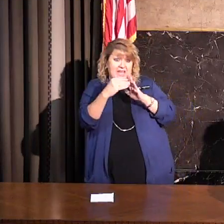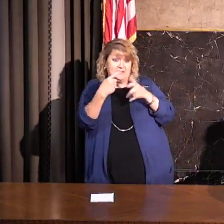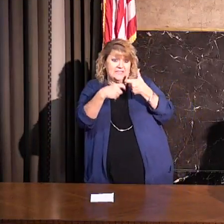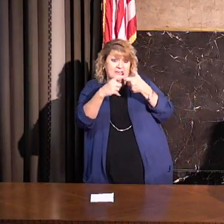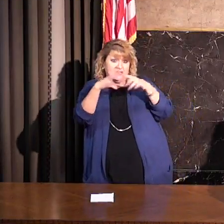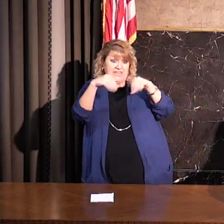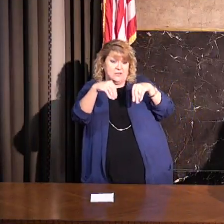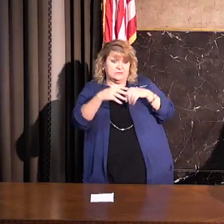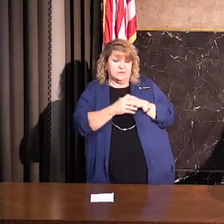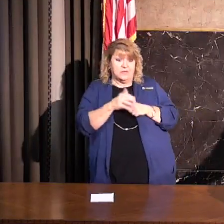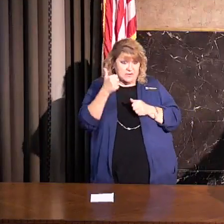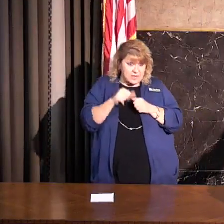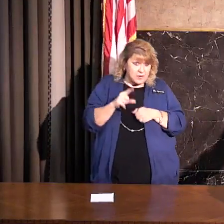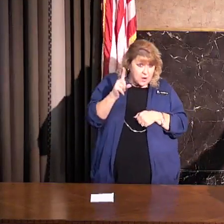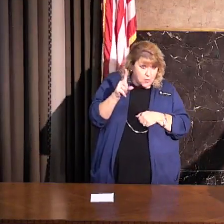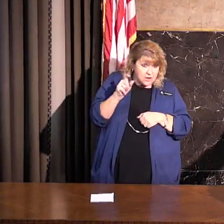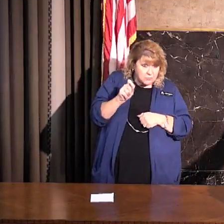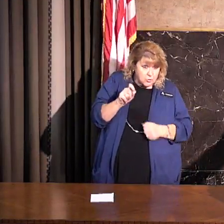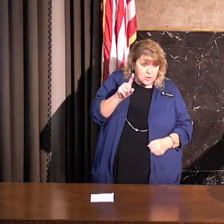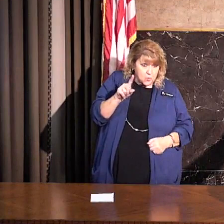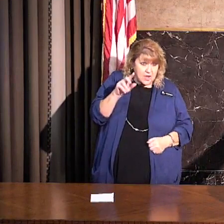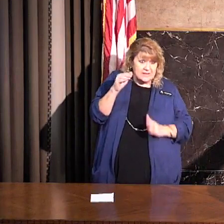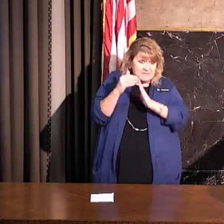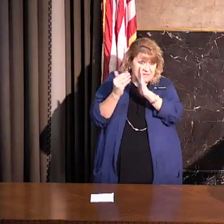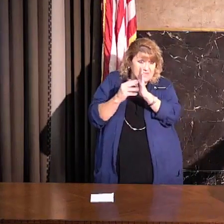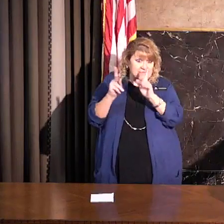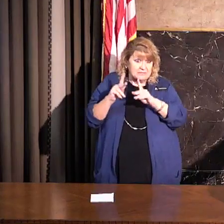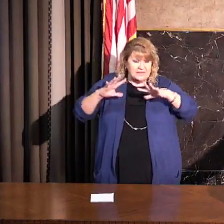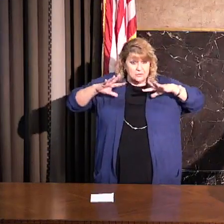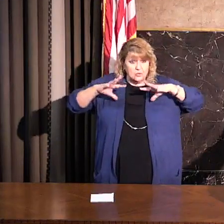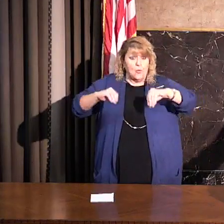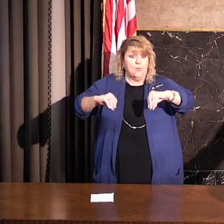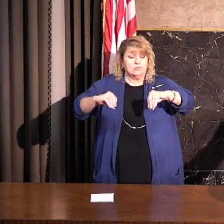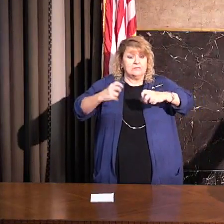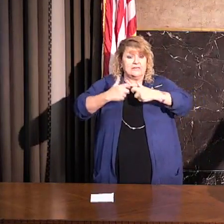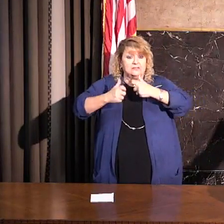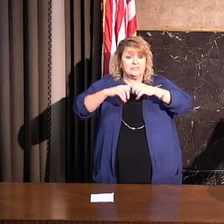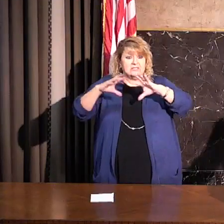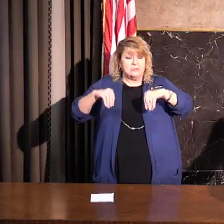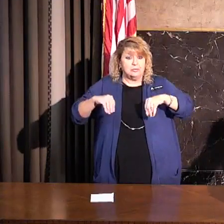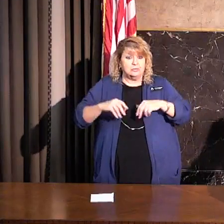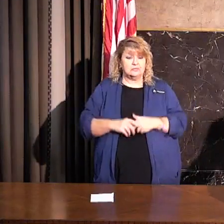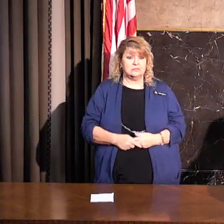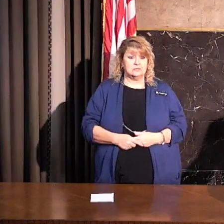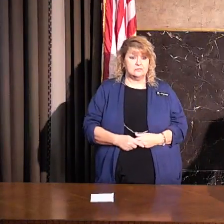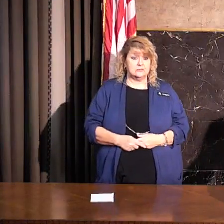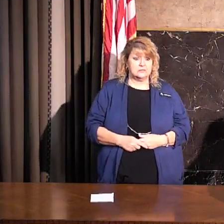when you consider that we were at 1.1000000 at the peak. It's